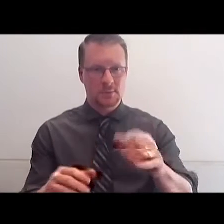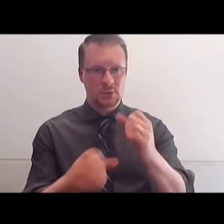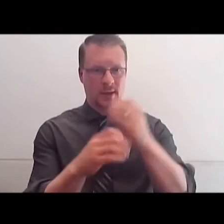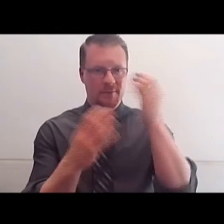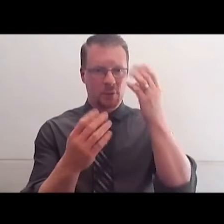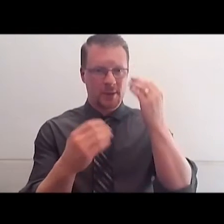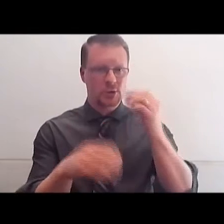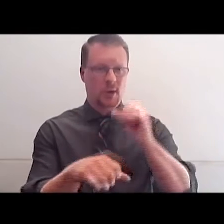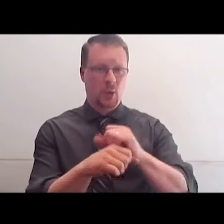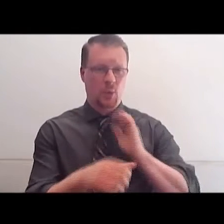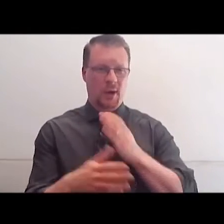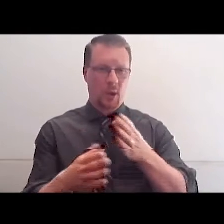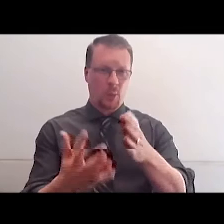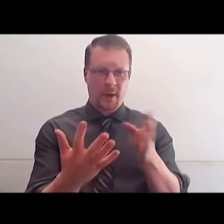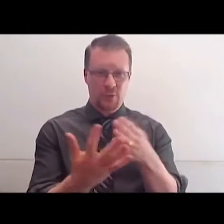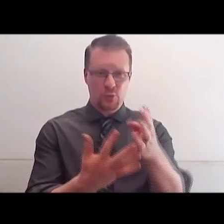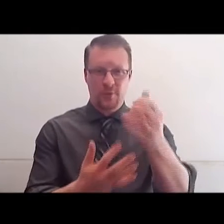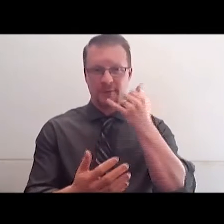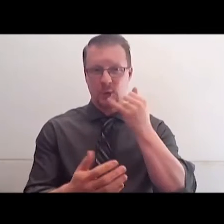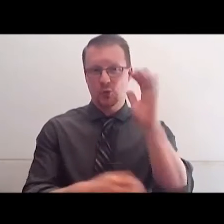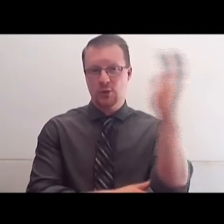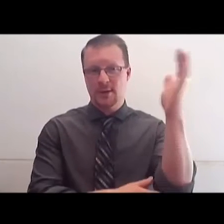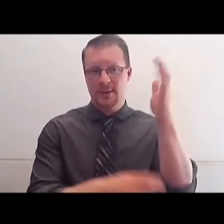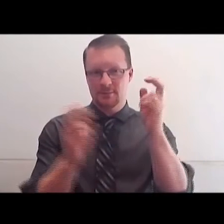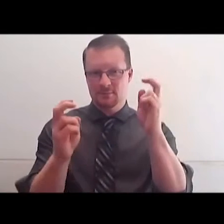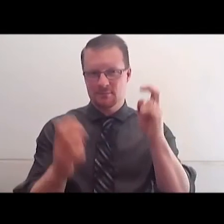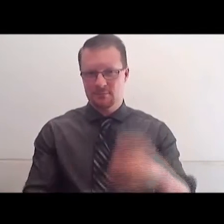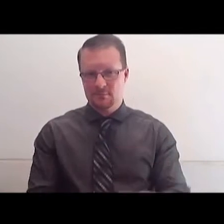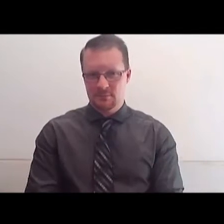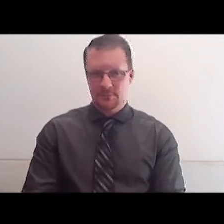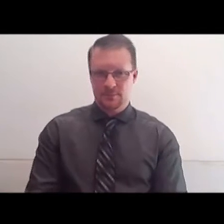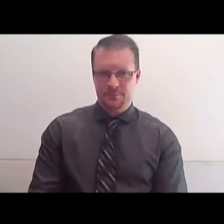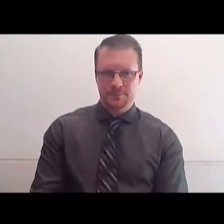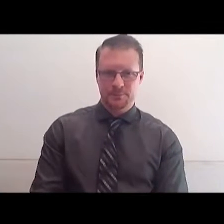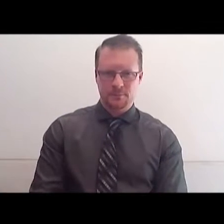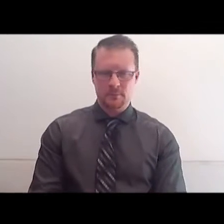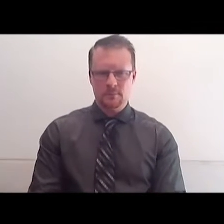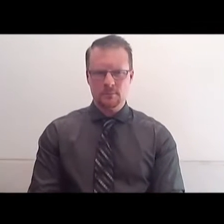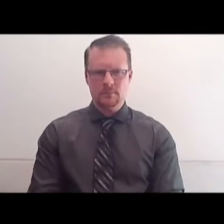Can you call into the healthcare system? Are you able to navigate a phone tree?